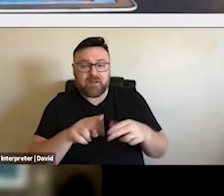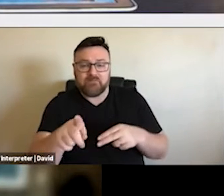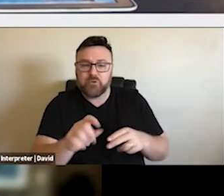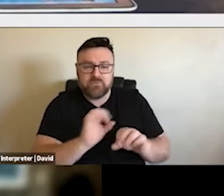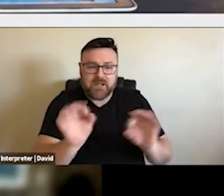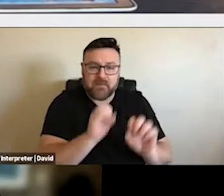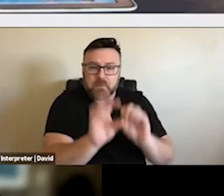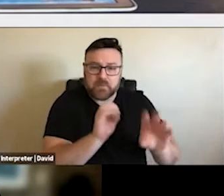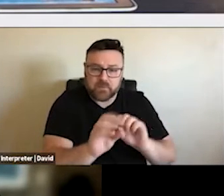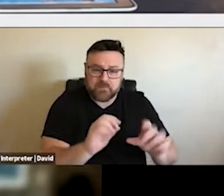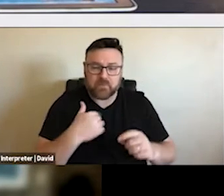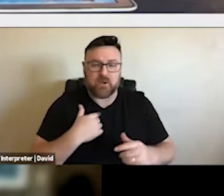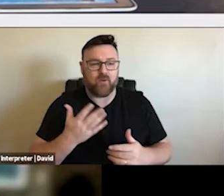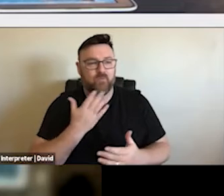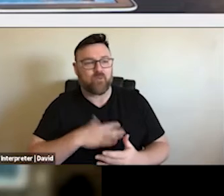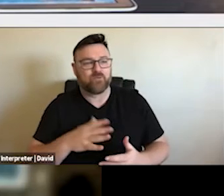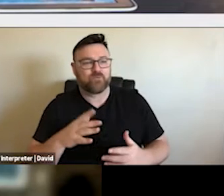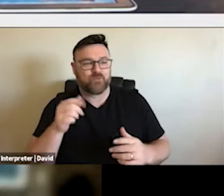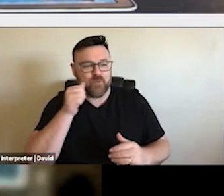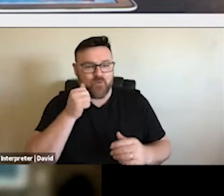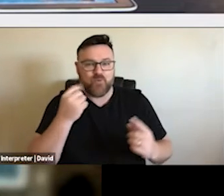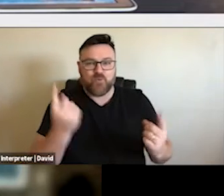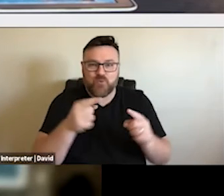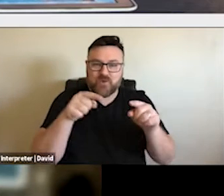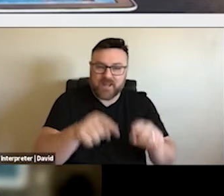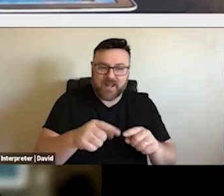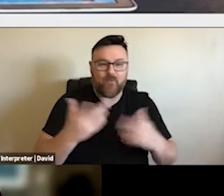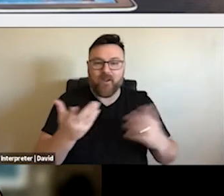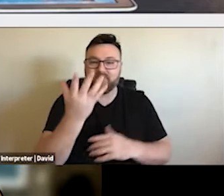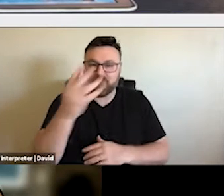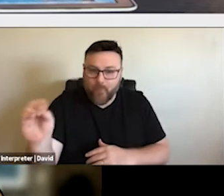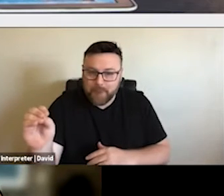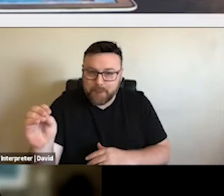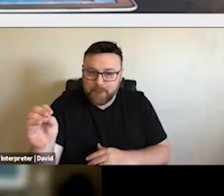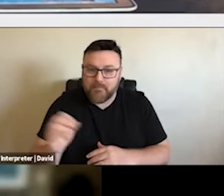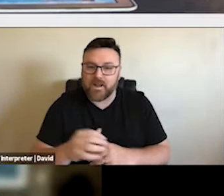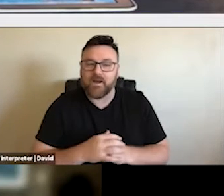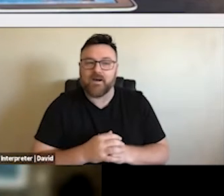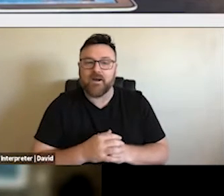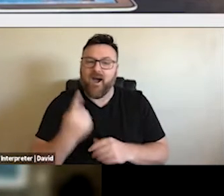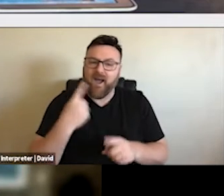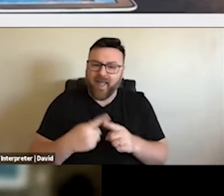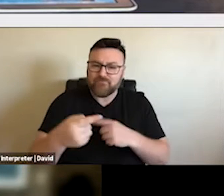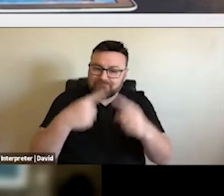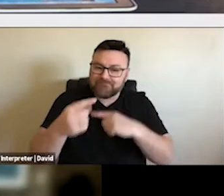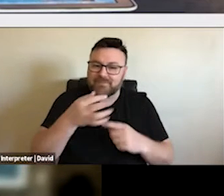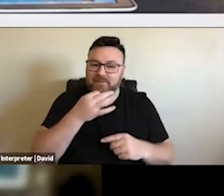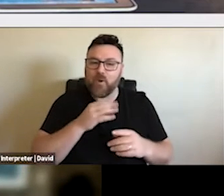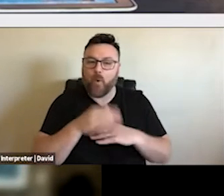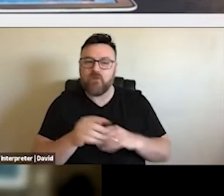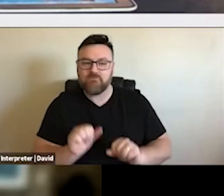Where are you beaming from and tell us a little bit about what you are doing digitally at